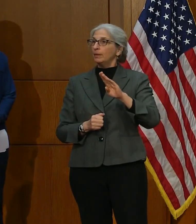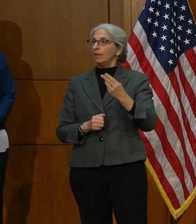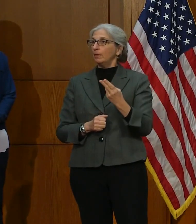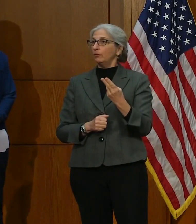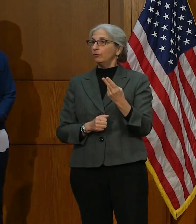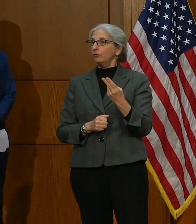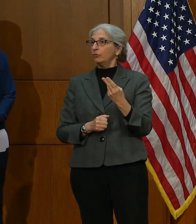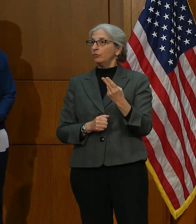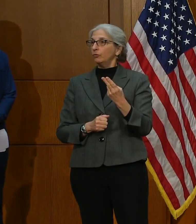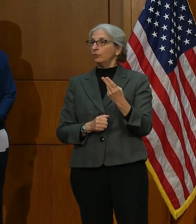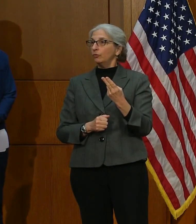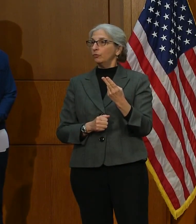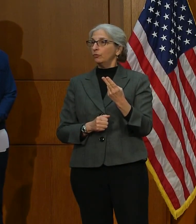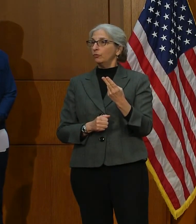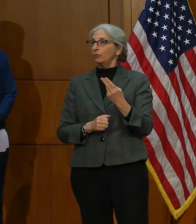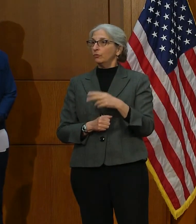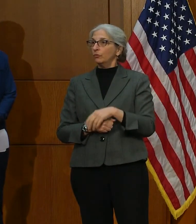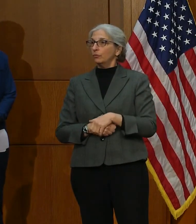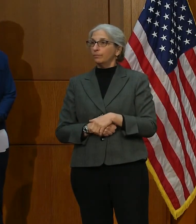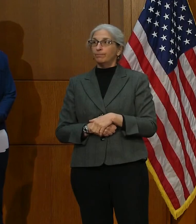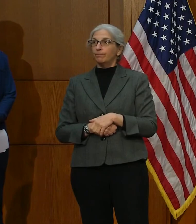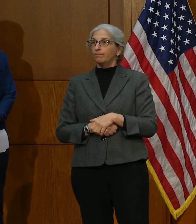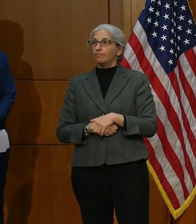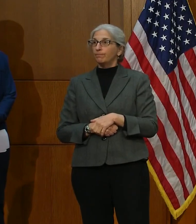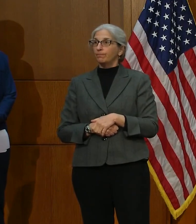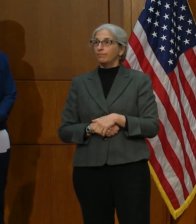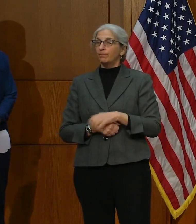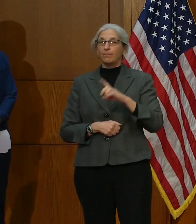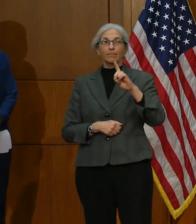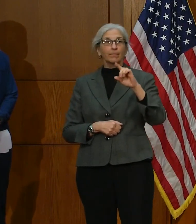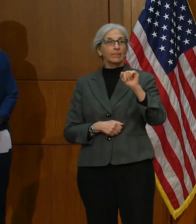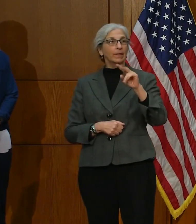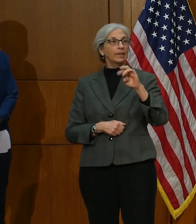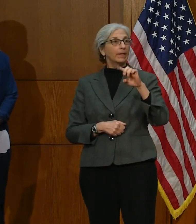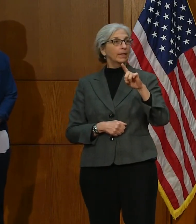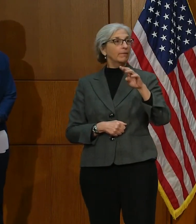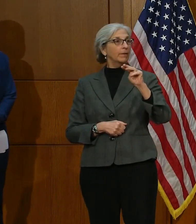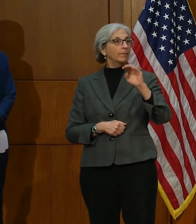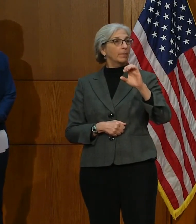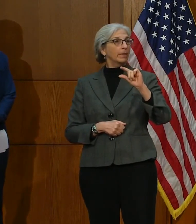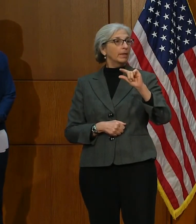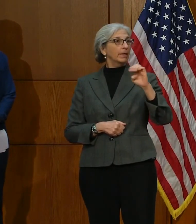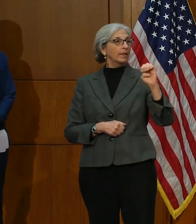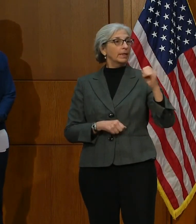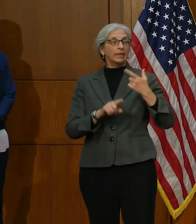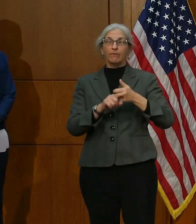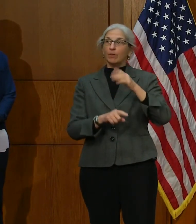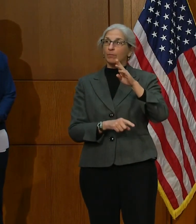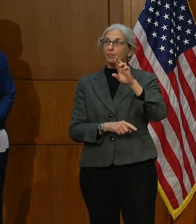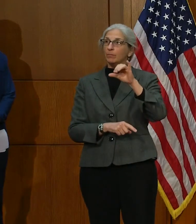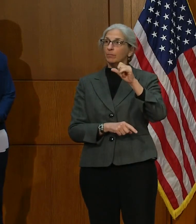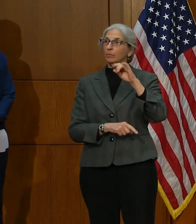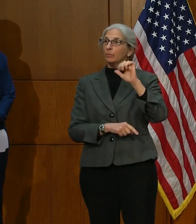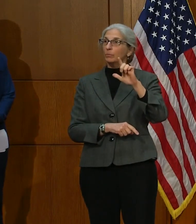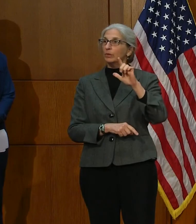B J R. YOU ARE. OKAY. DAVID